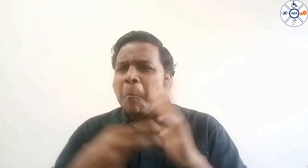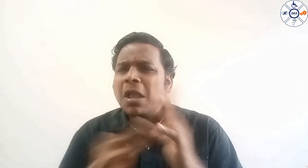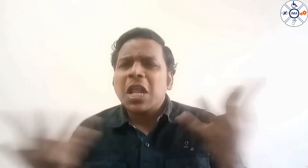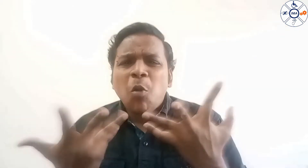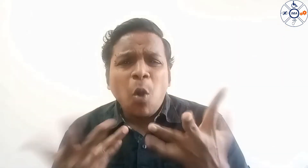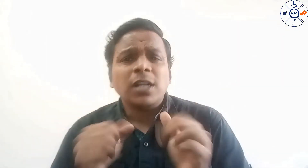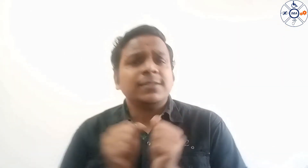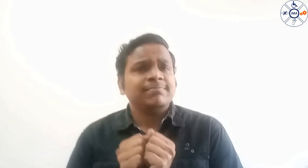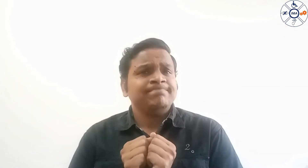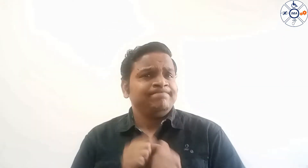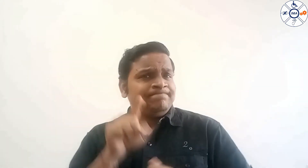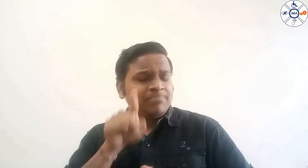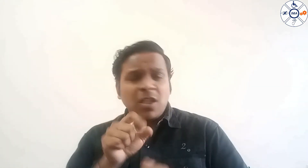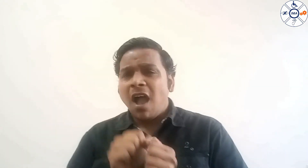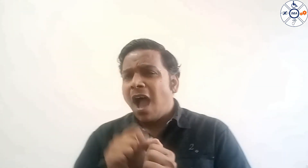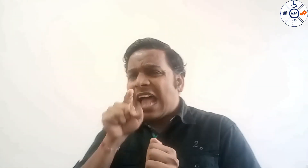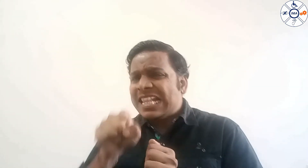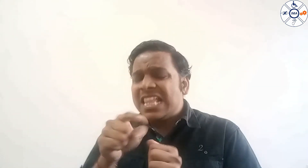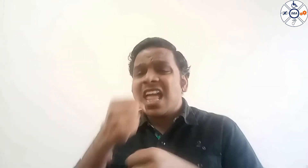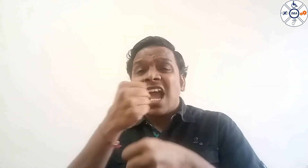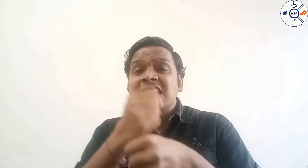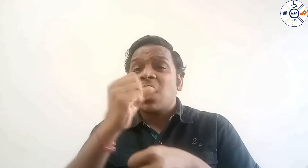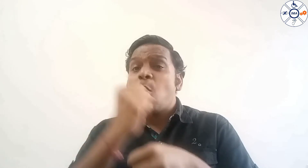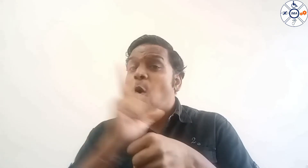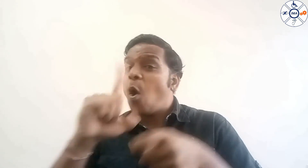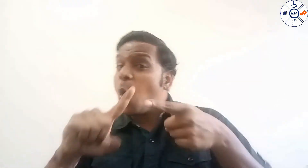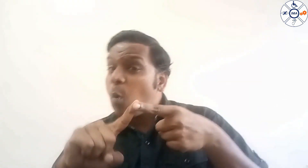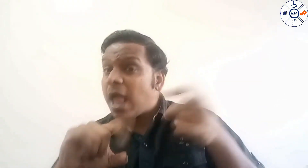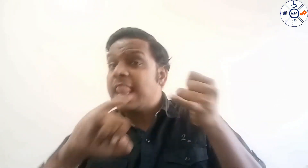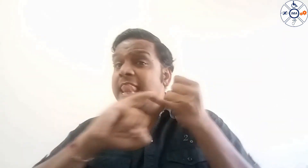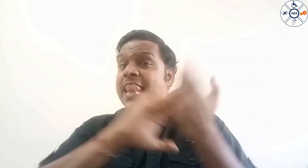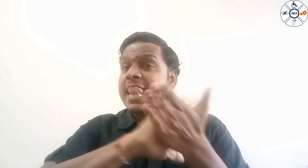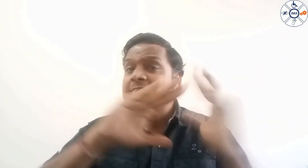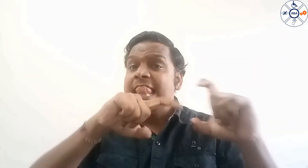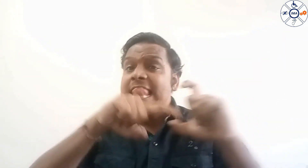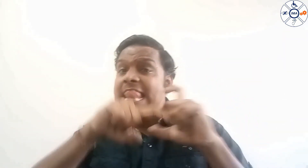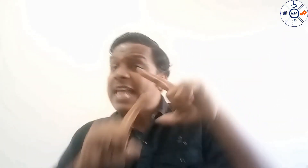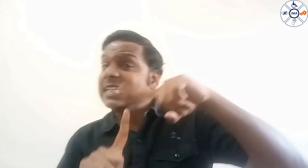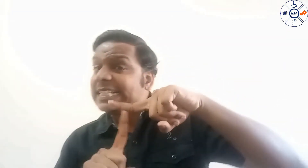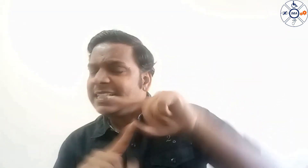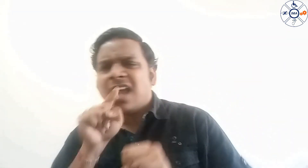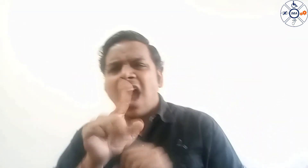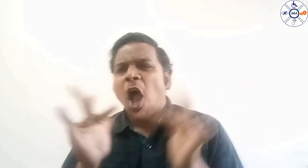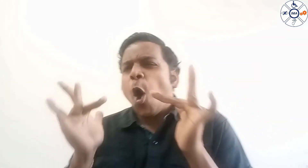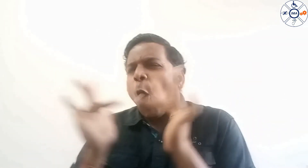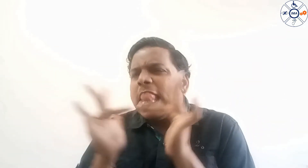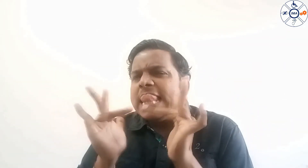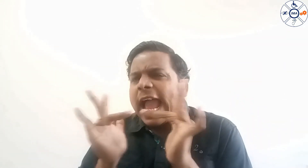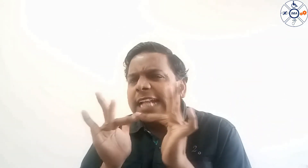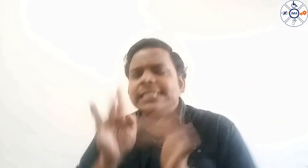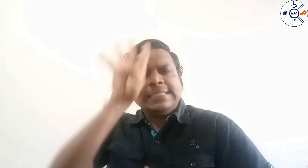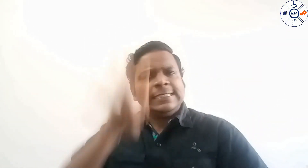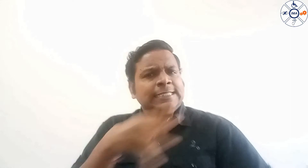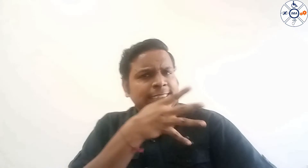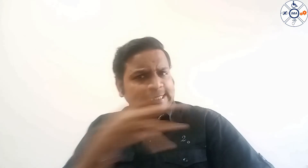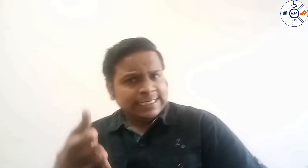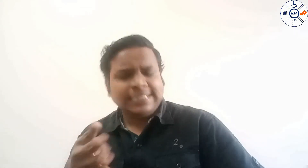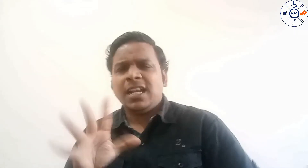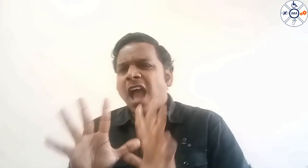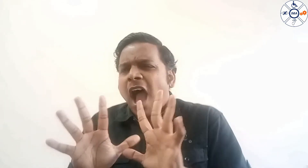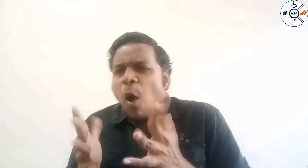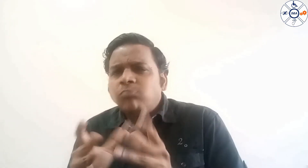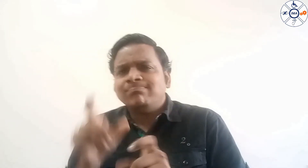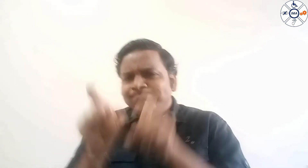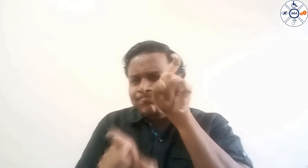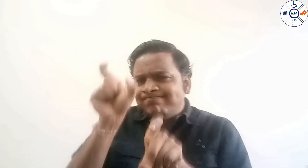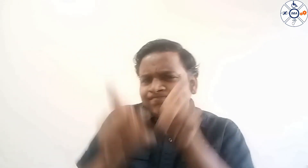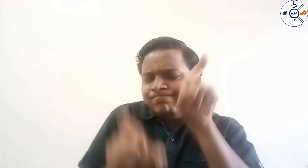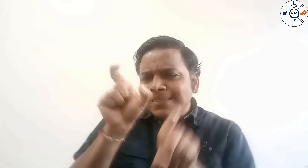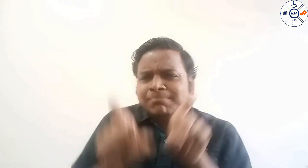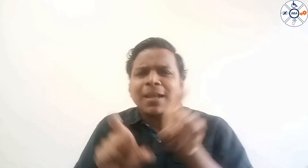So, what do you mean by google sheet? This google sheet is an online sheet, How?